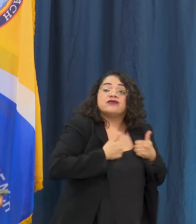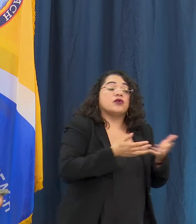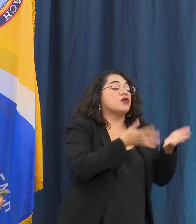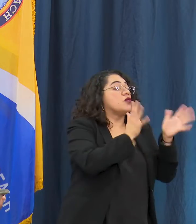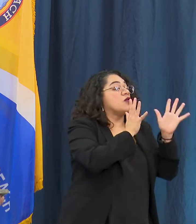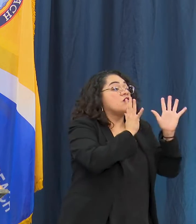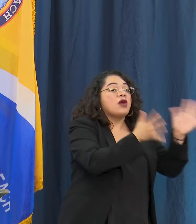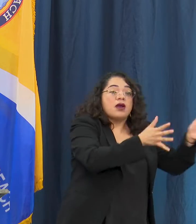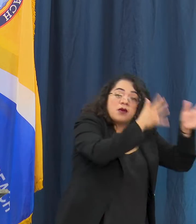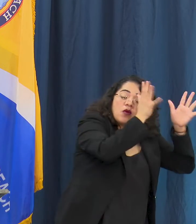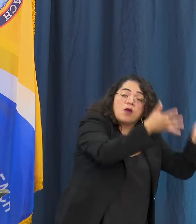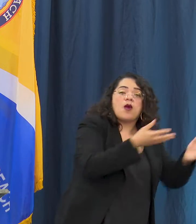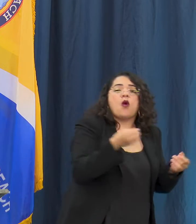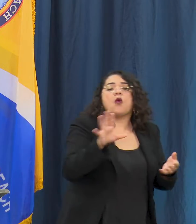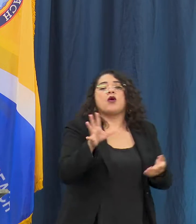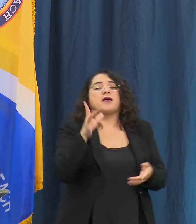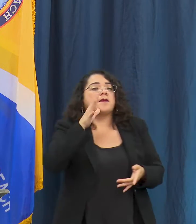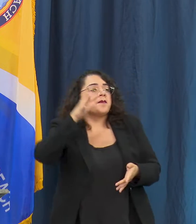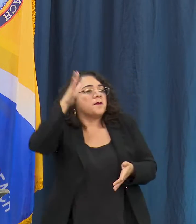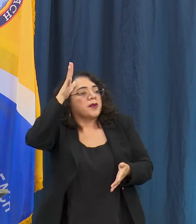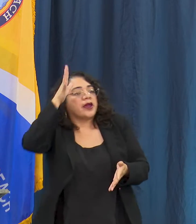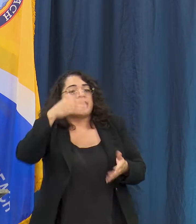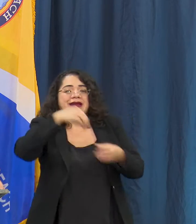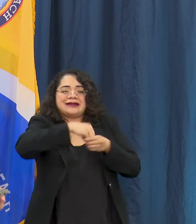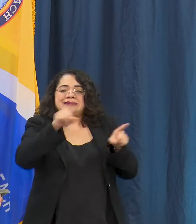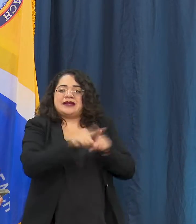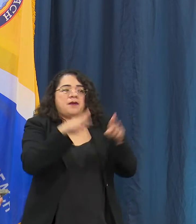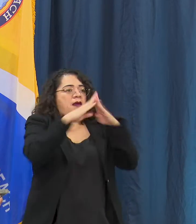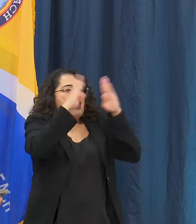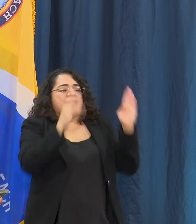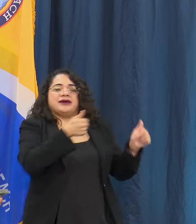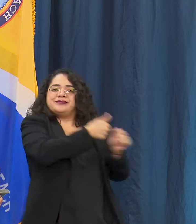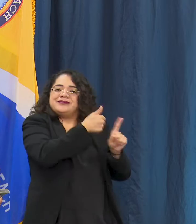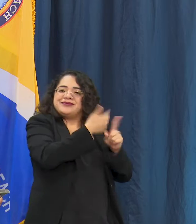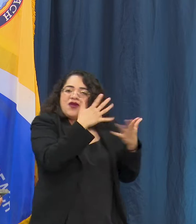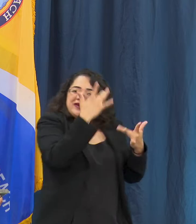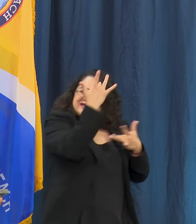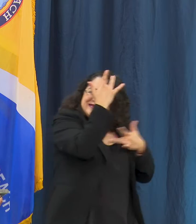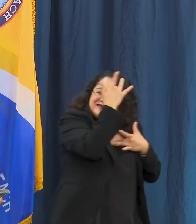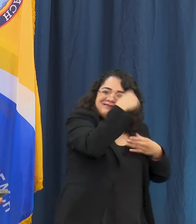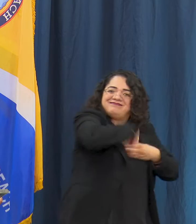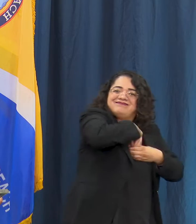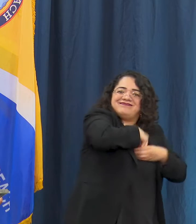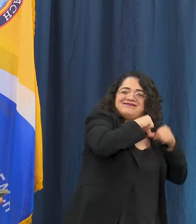that we just need to be incredibly careful in this time and I am, like